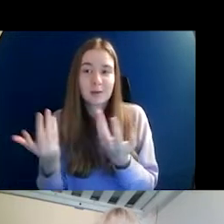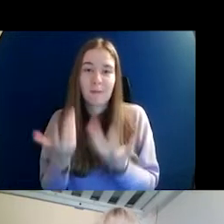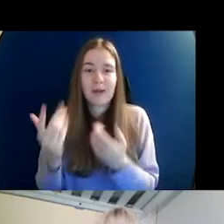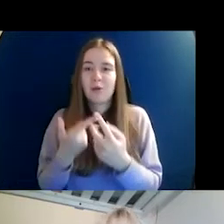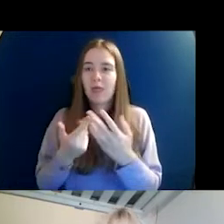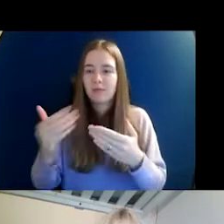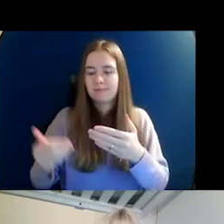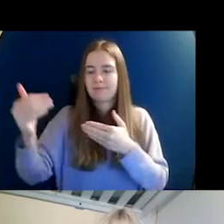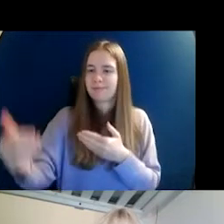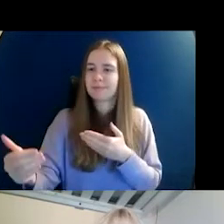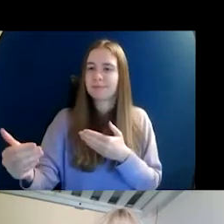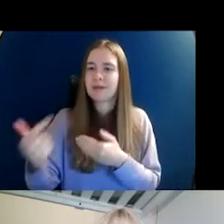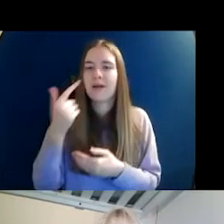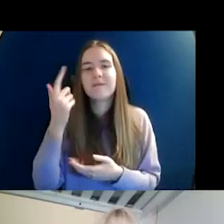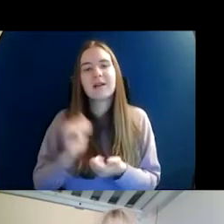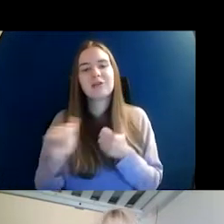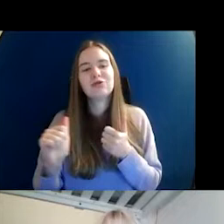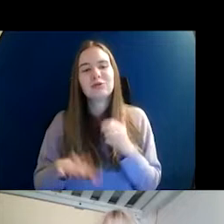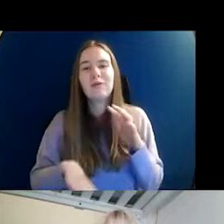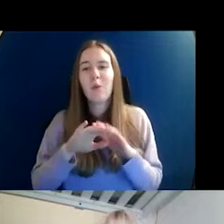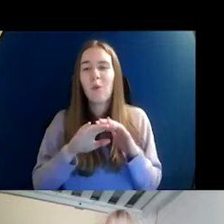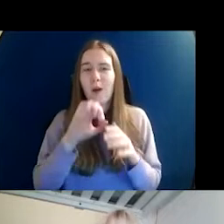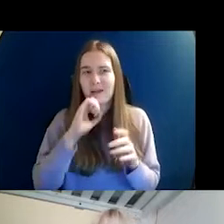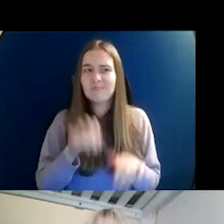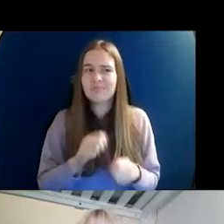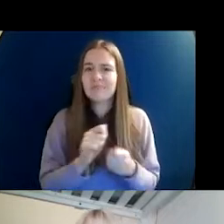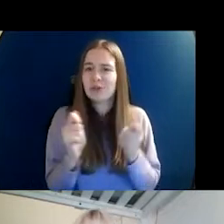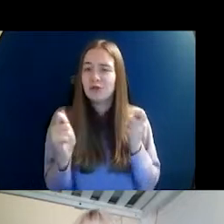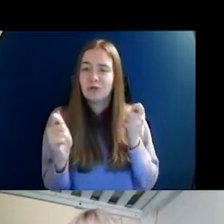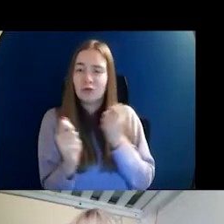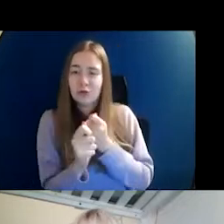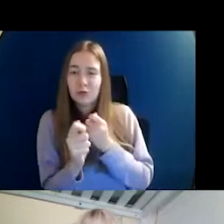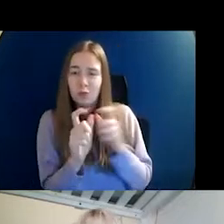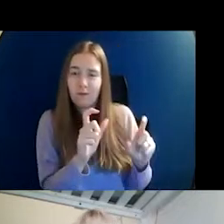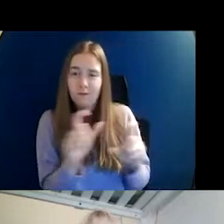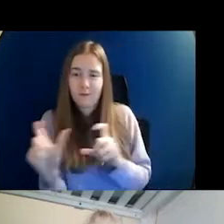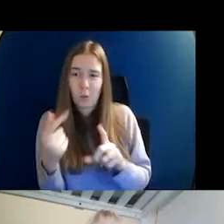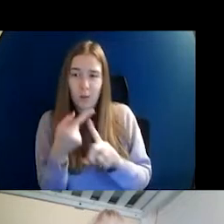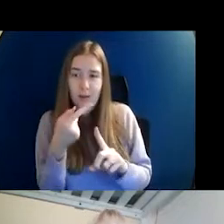I feel like the industry as a whole is shifting more towards sustainability quite rapidly even.